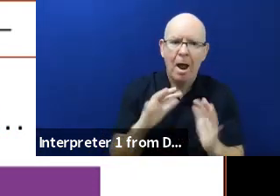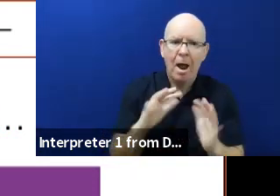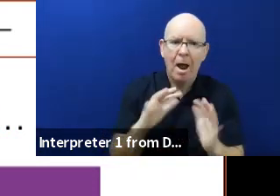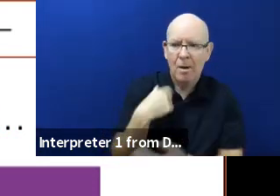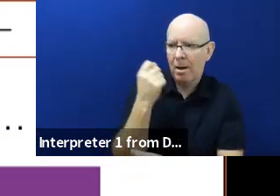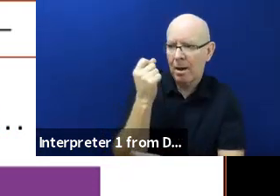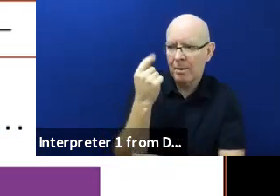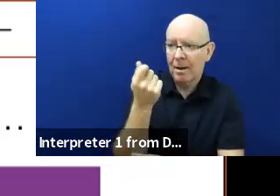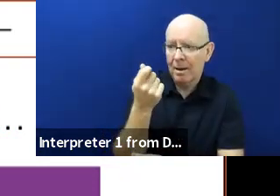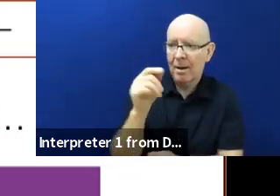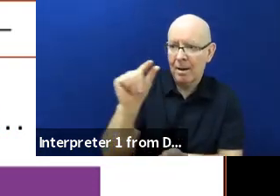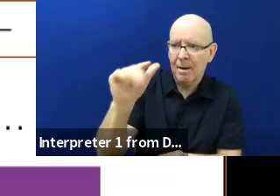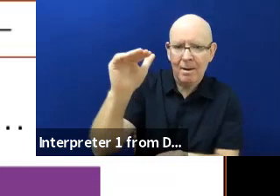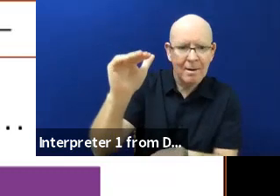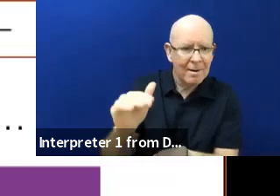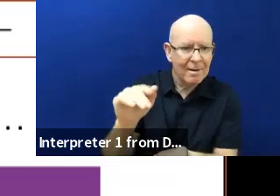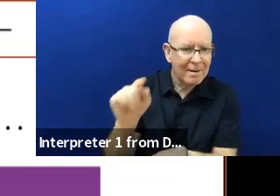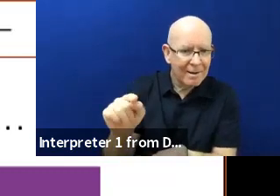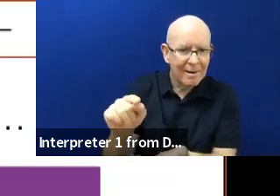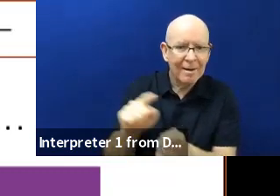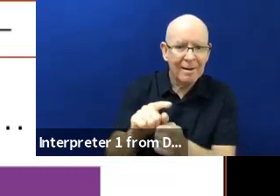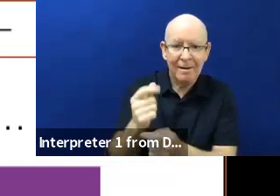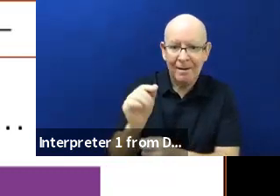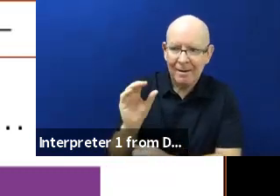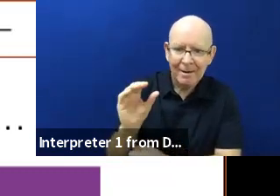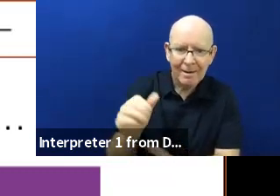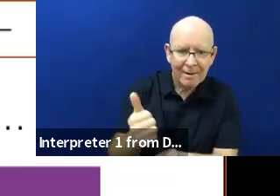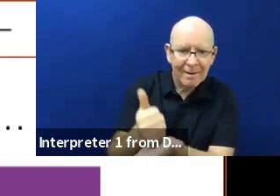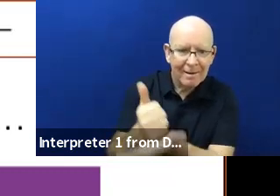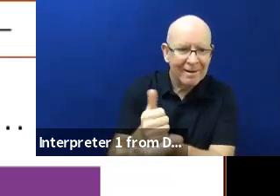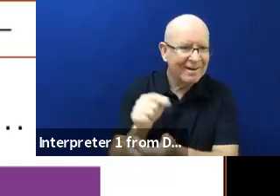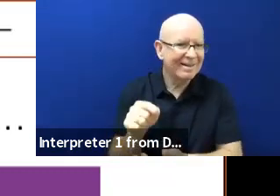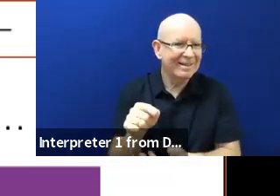cash is needed for those with significant support needs or disability costs and those